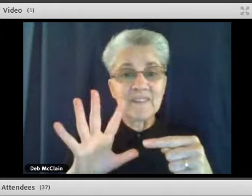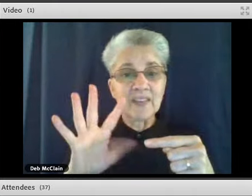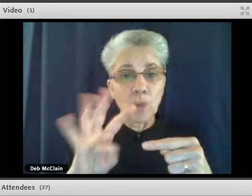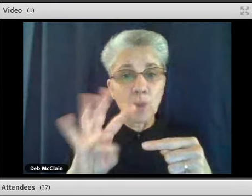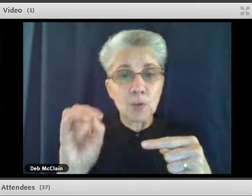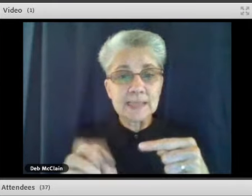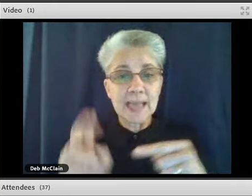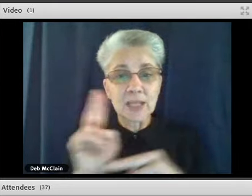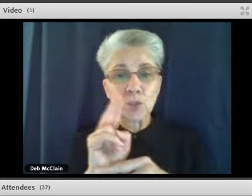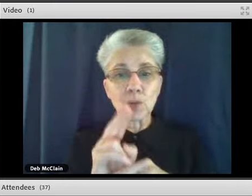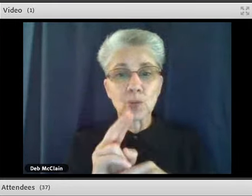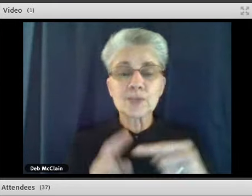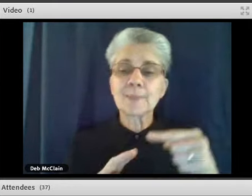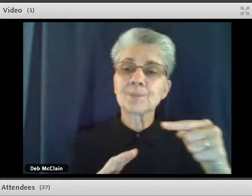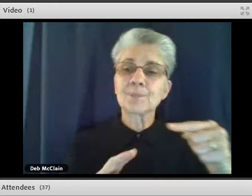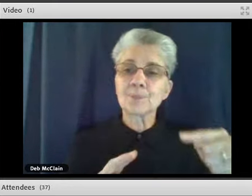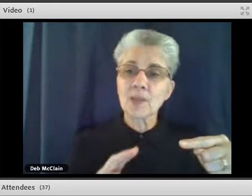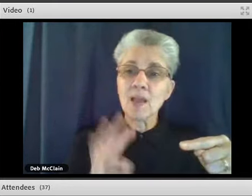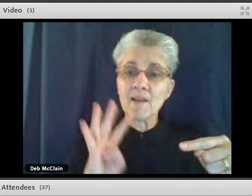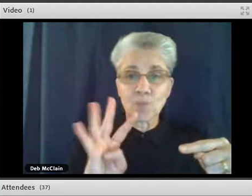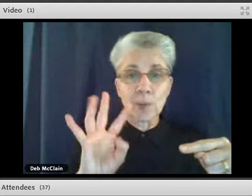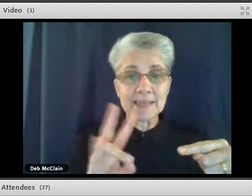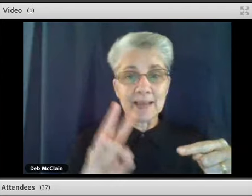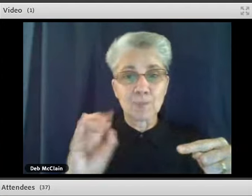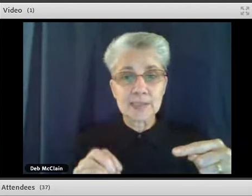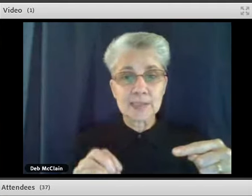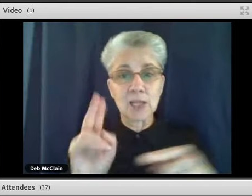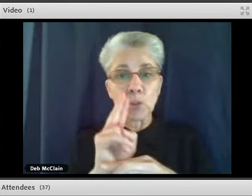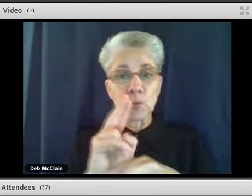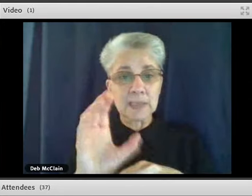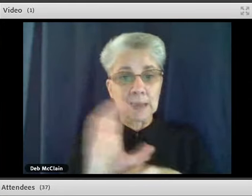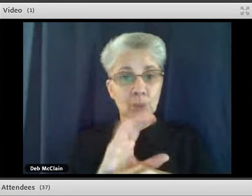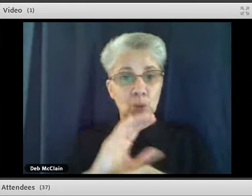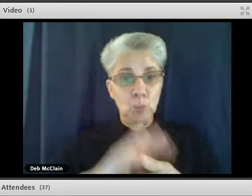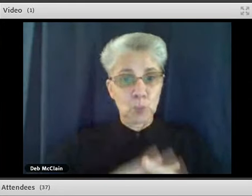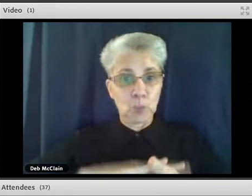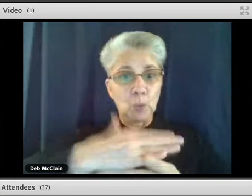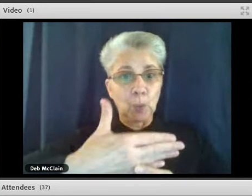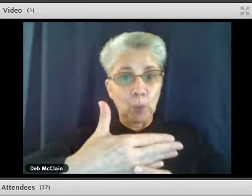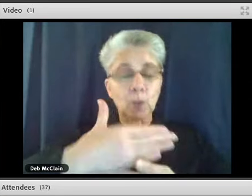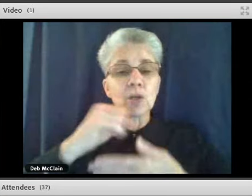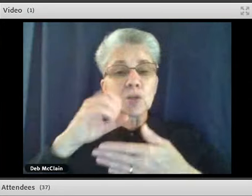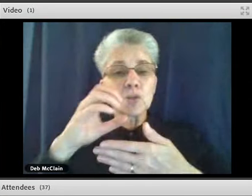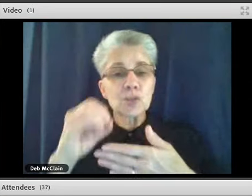54% of them use the Internet. And 47% of them have a desktop computer.